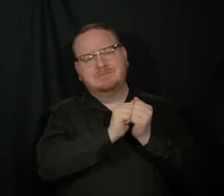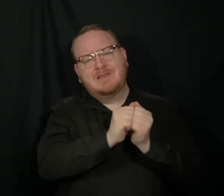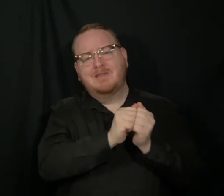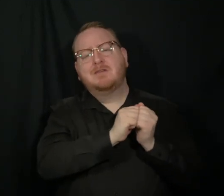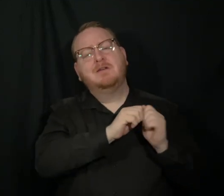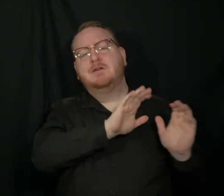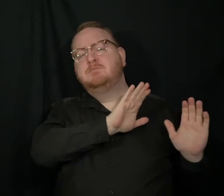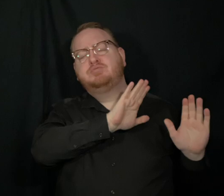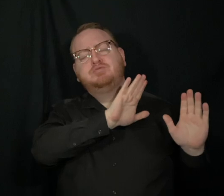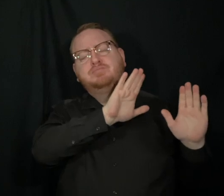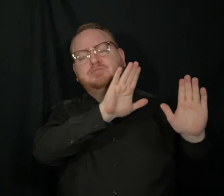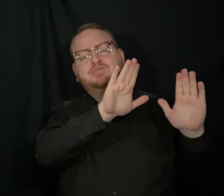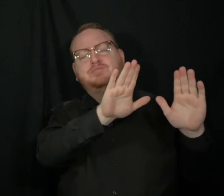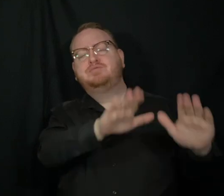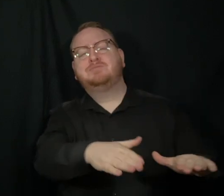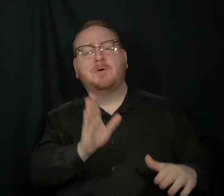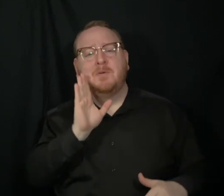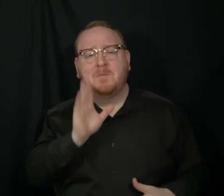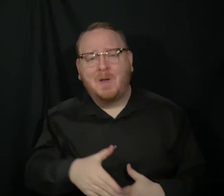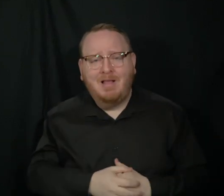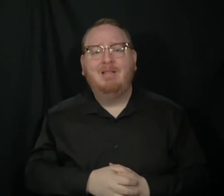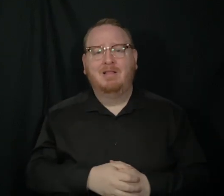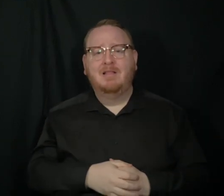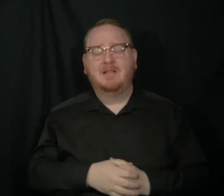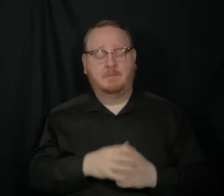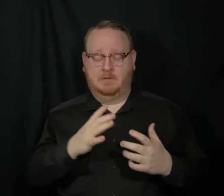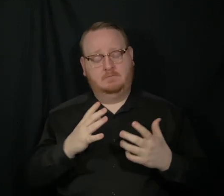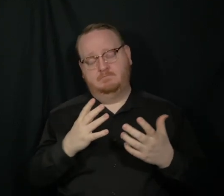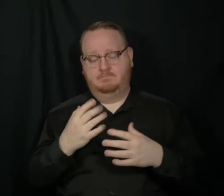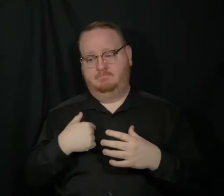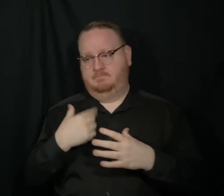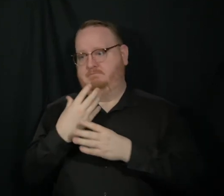going to be with her from birth to someone's my dad, hopefully,